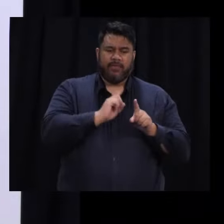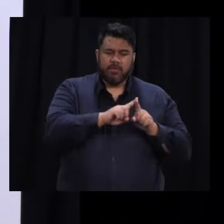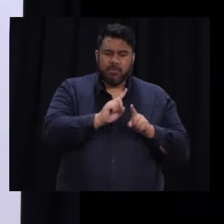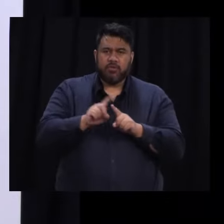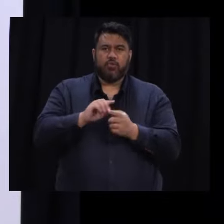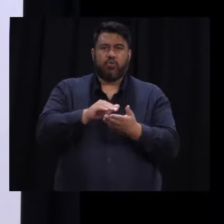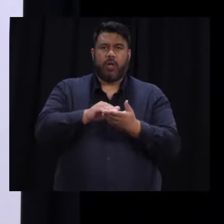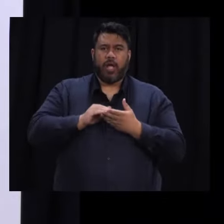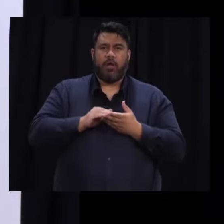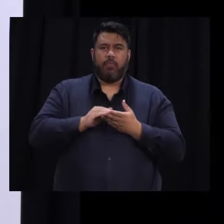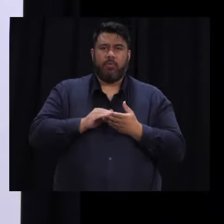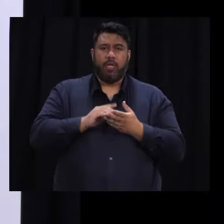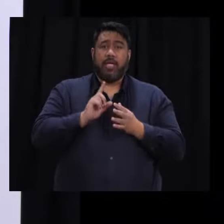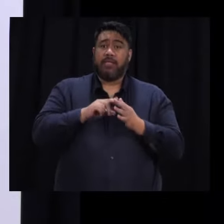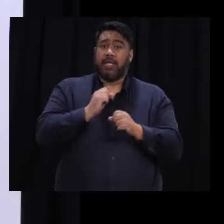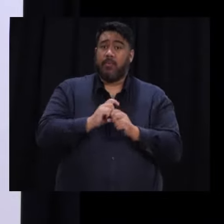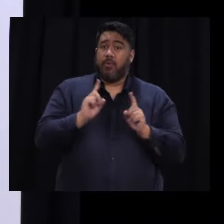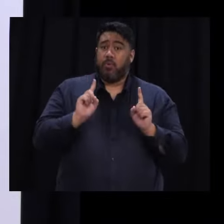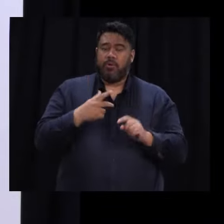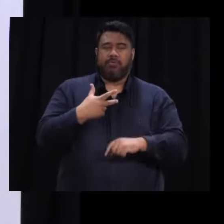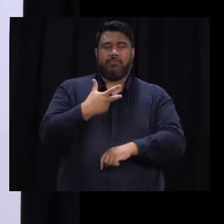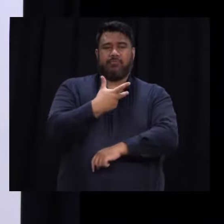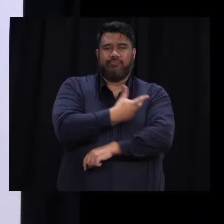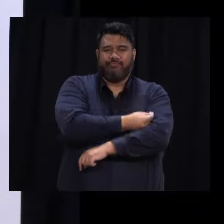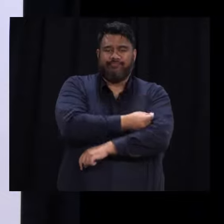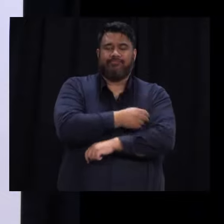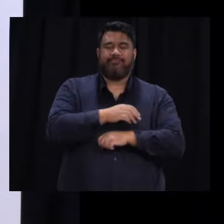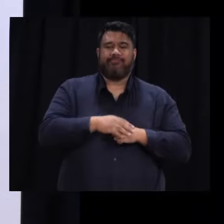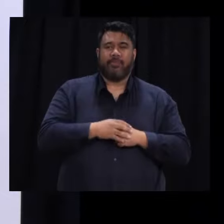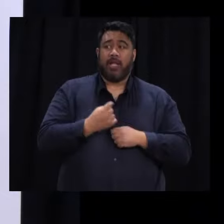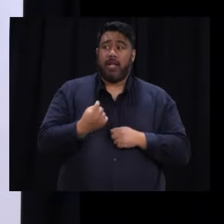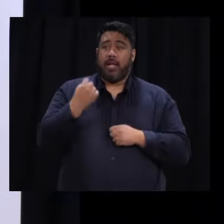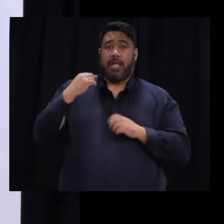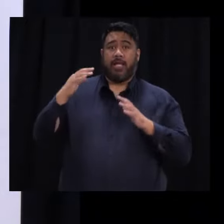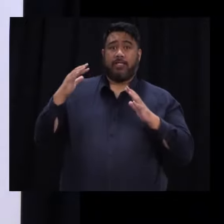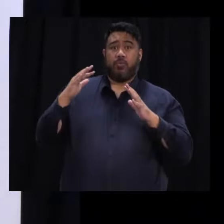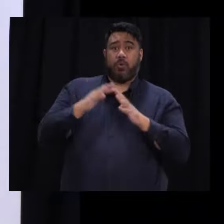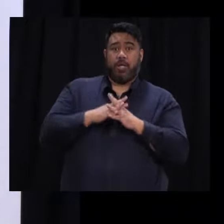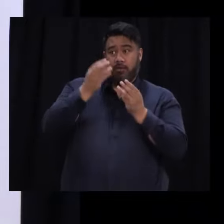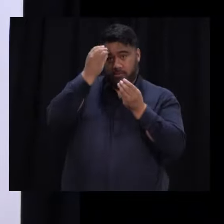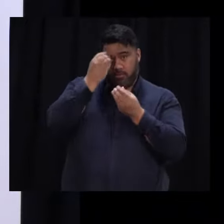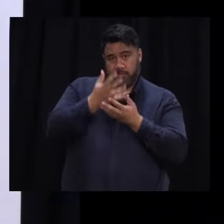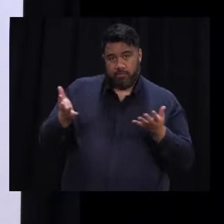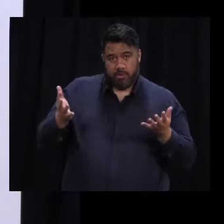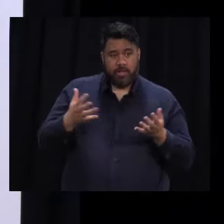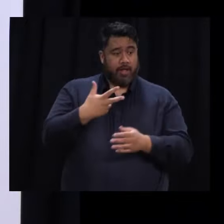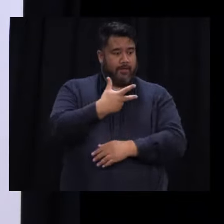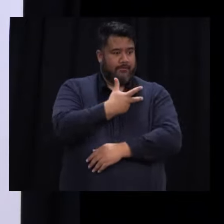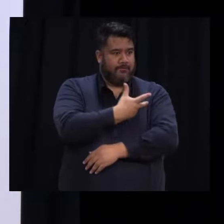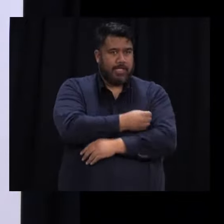have got to stamp out this outbreak of the virus, vaccinate our population and